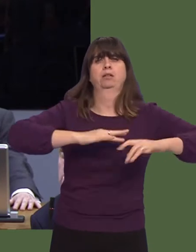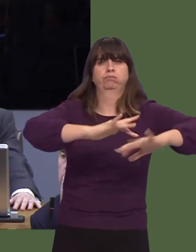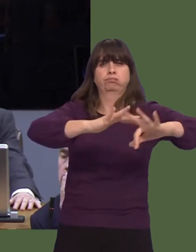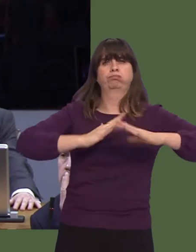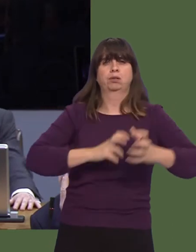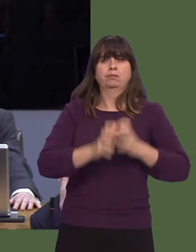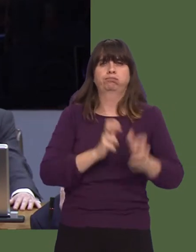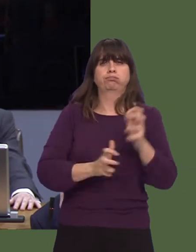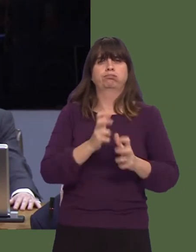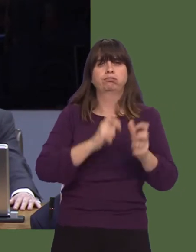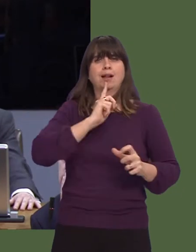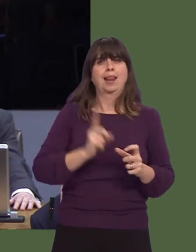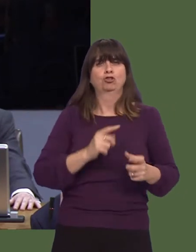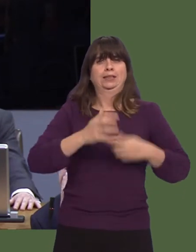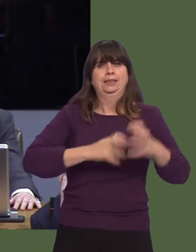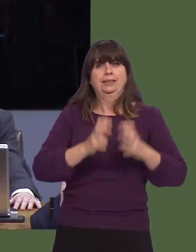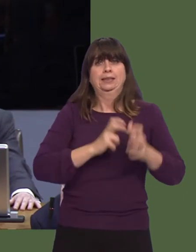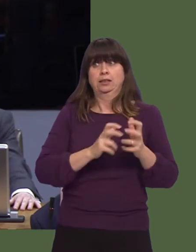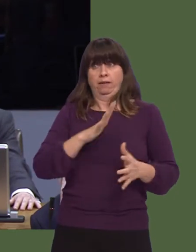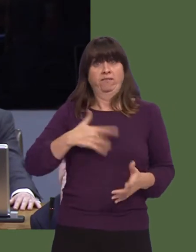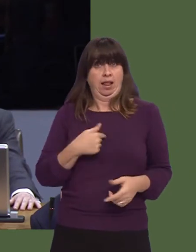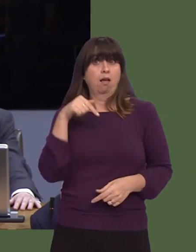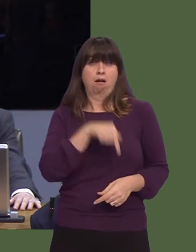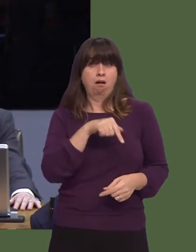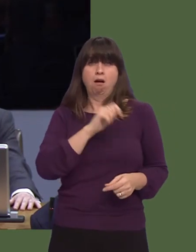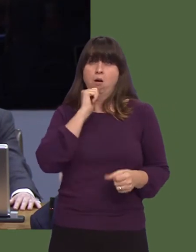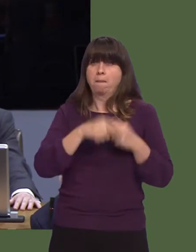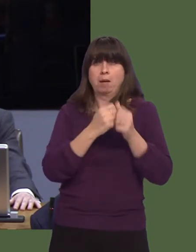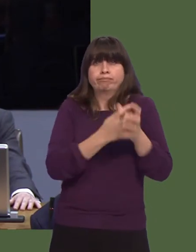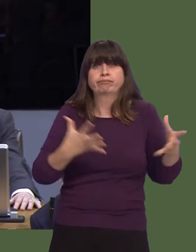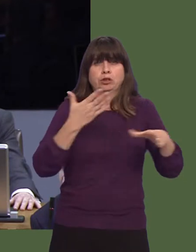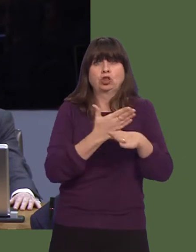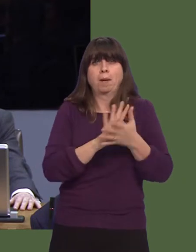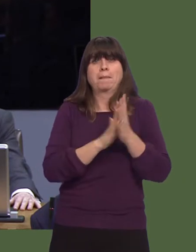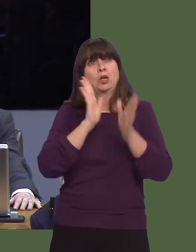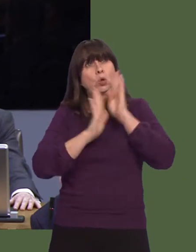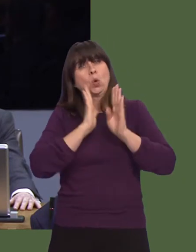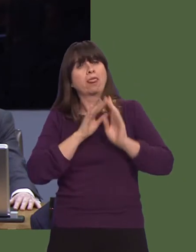Nghymru, ac, wrth gwrs, creu llwybrau ar gyfer ein pobl ifanc ni i aros yn y gorllewin ac